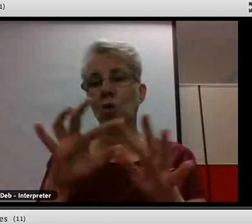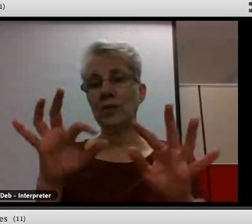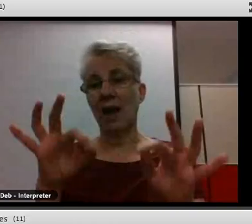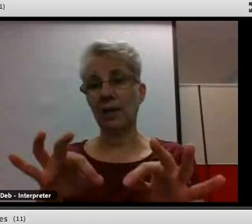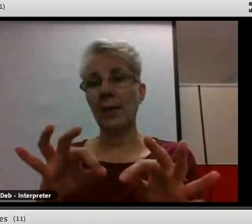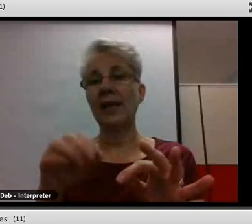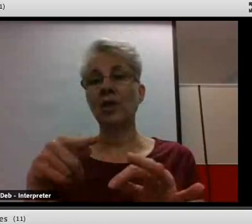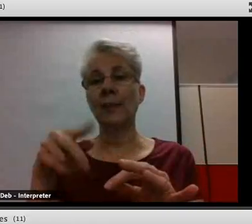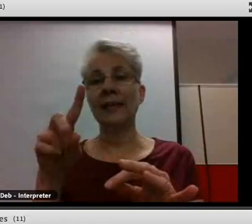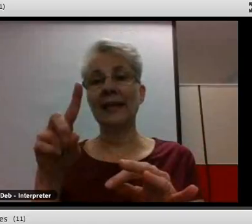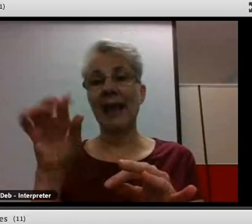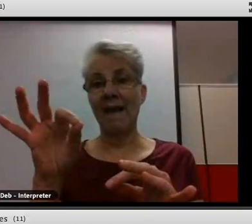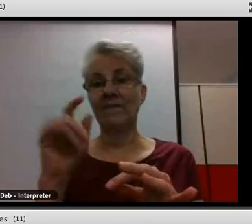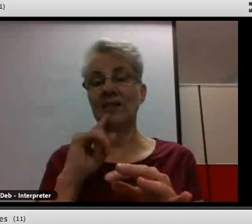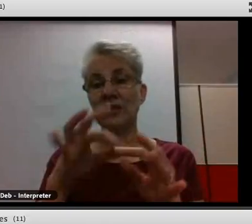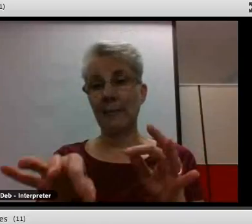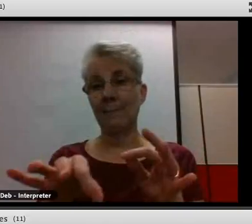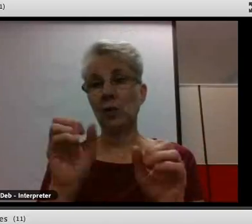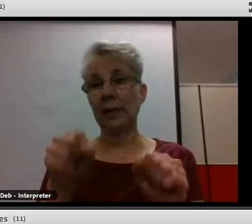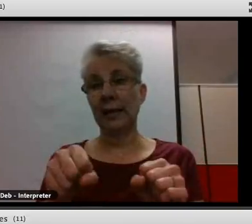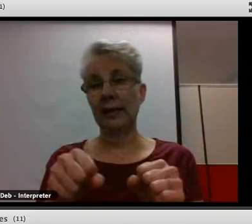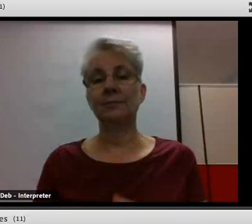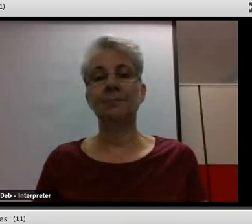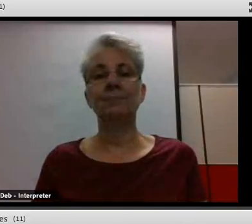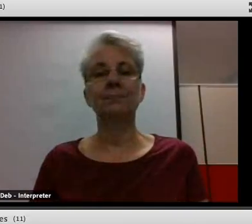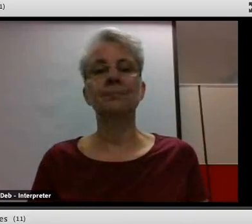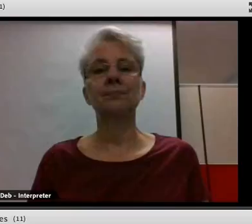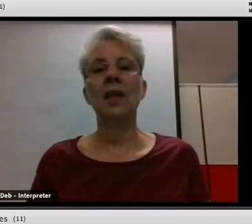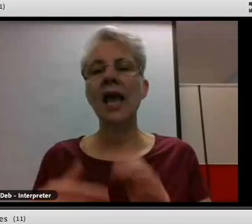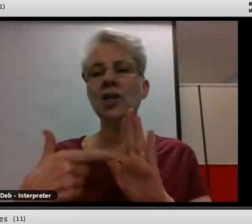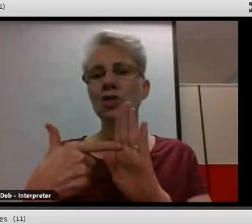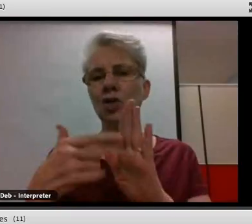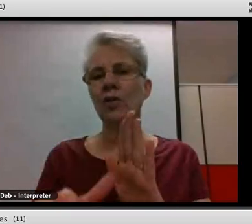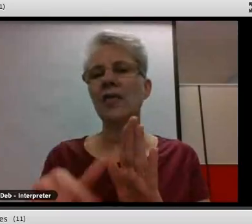So, you know, again, thinking about multimedia that you have